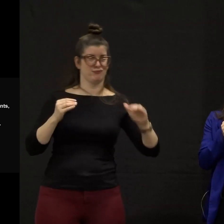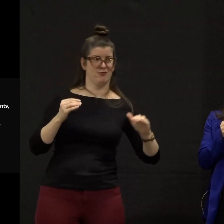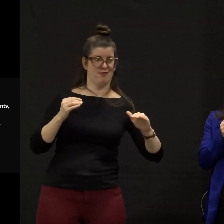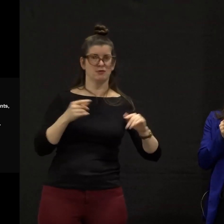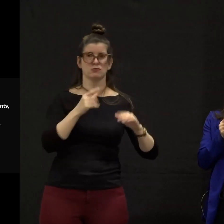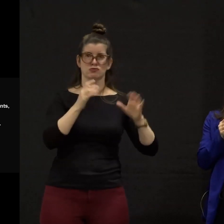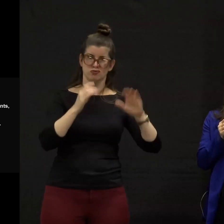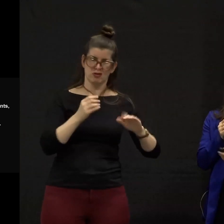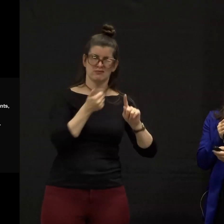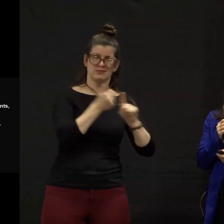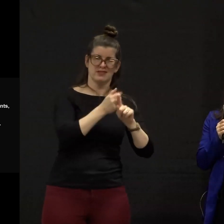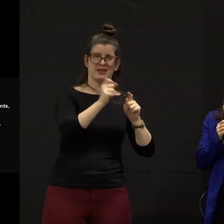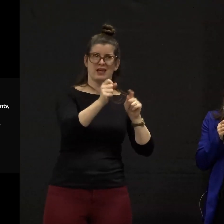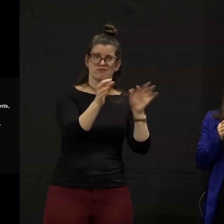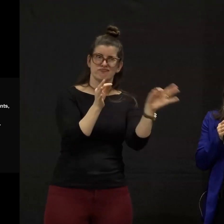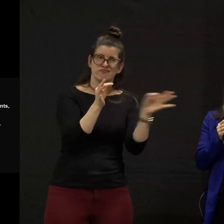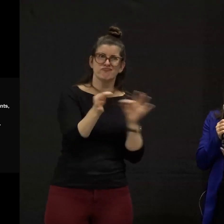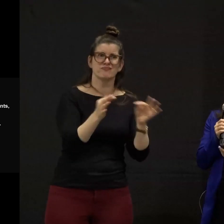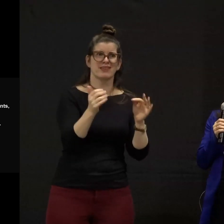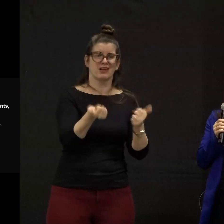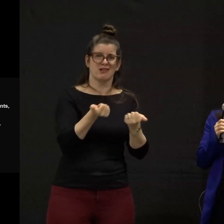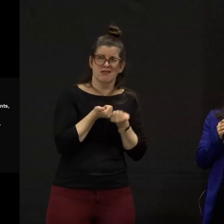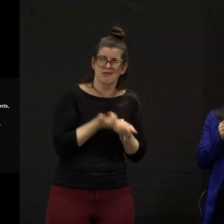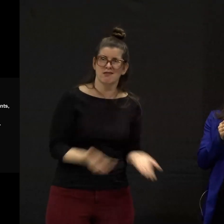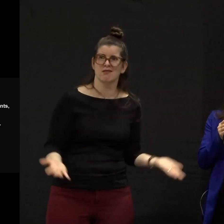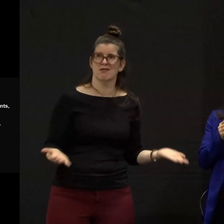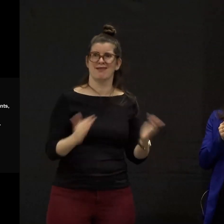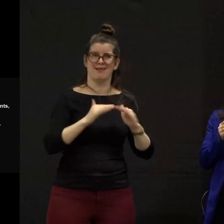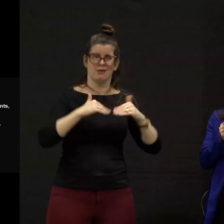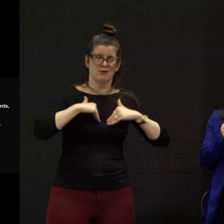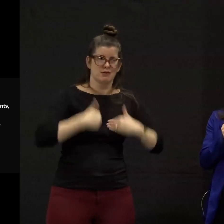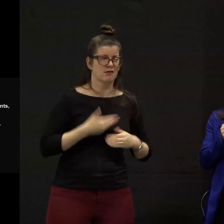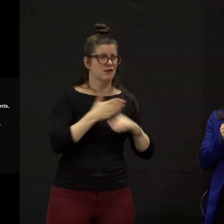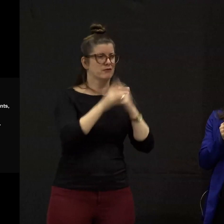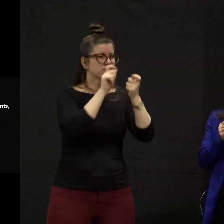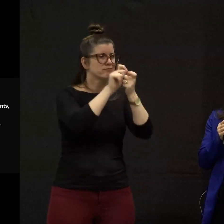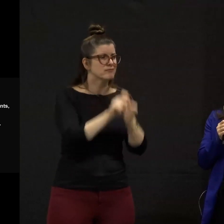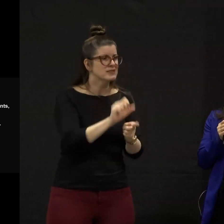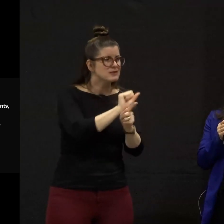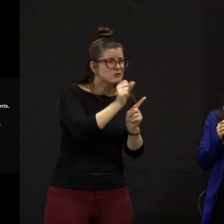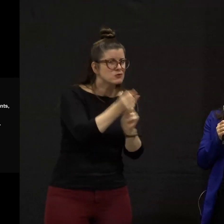their degree of fatigue or how tired they are after certain situations or certain environments.